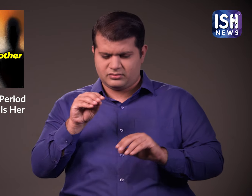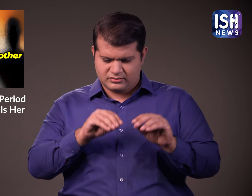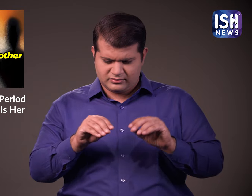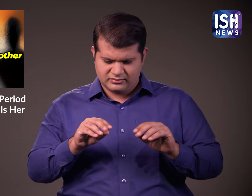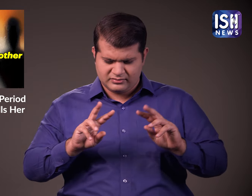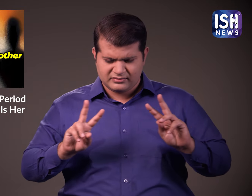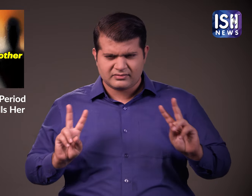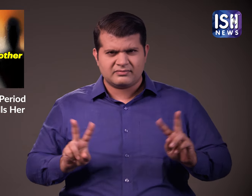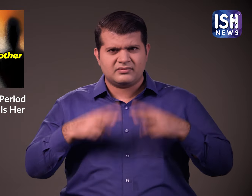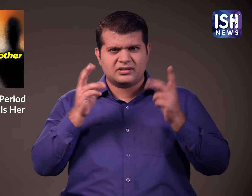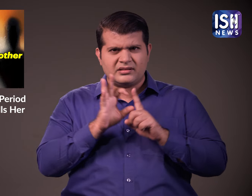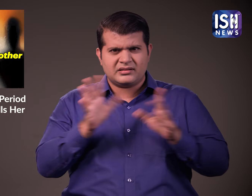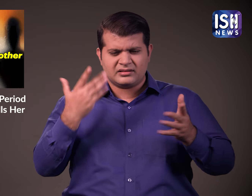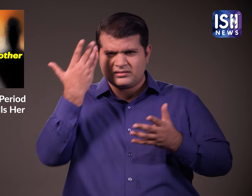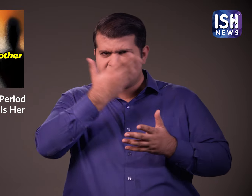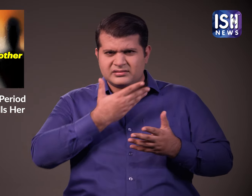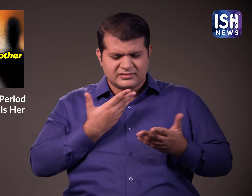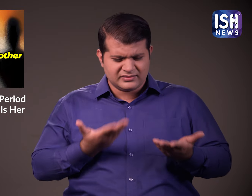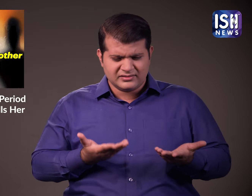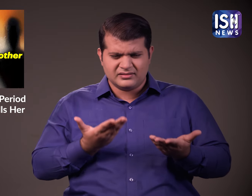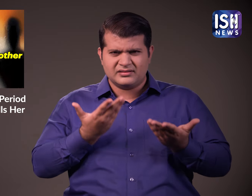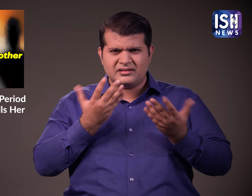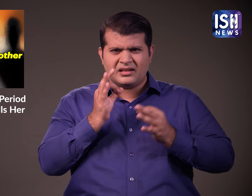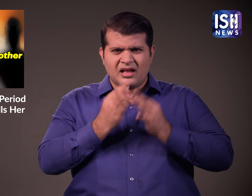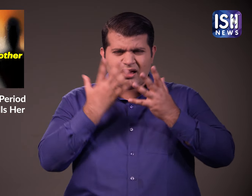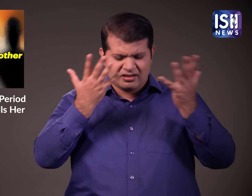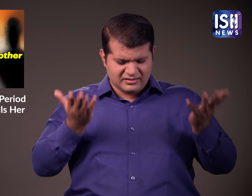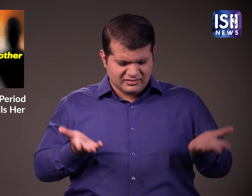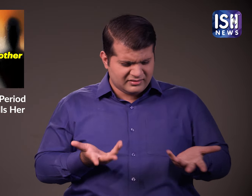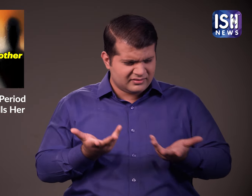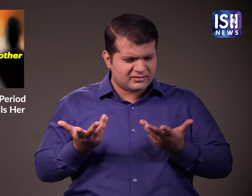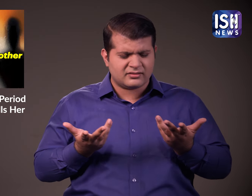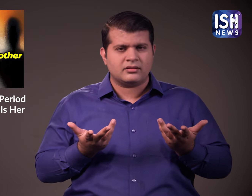Doctors were stunned at her grievious injuries. There were burn marks all over her body.